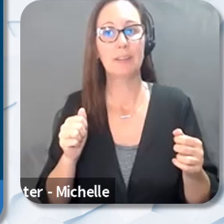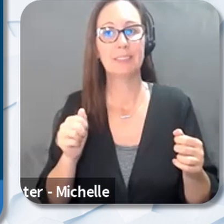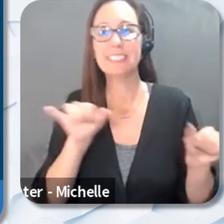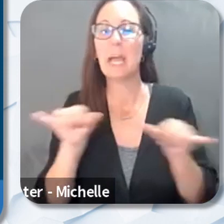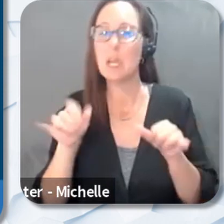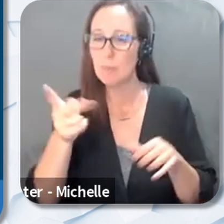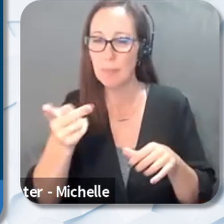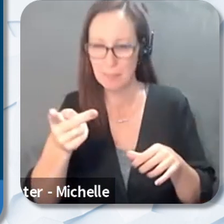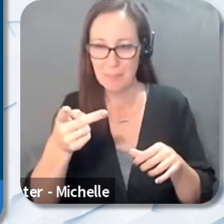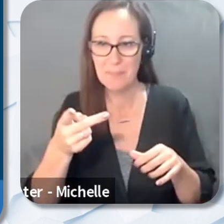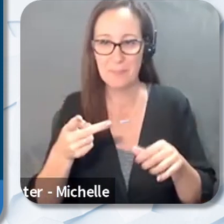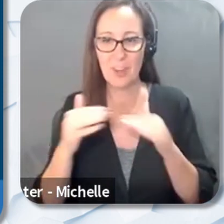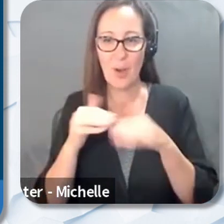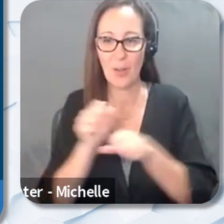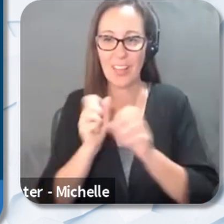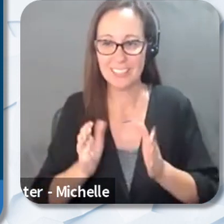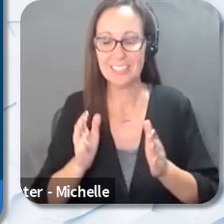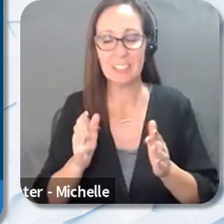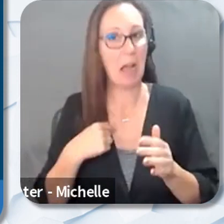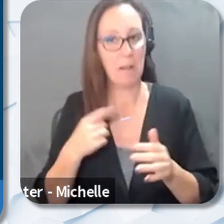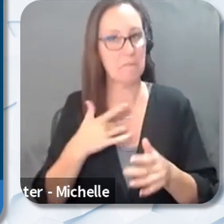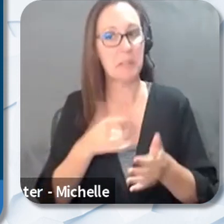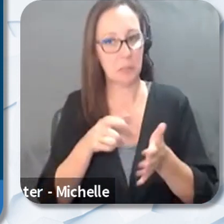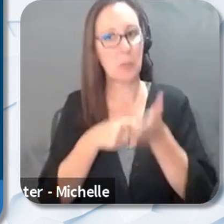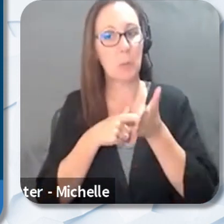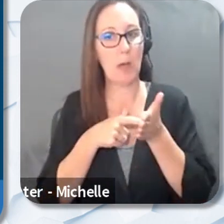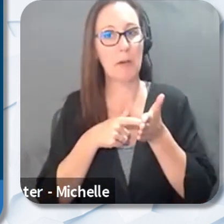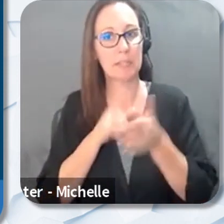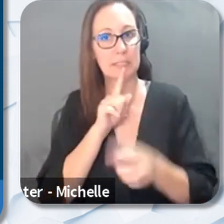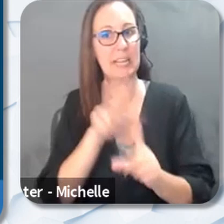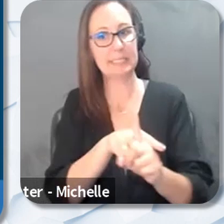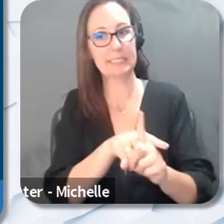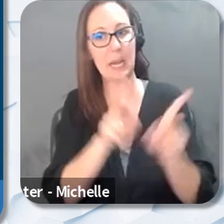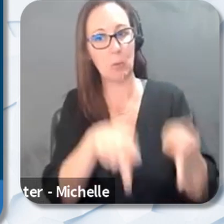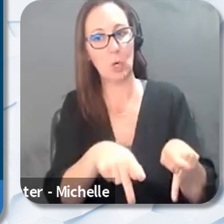here definitely I think it should be required to have a designated person in charge of the